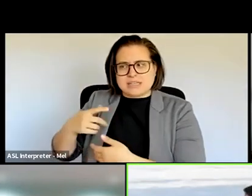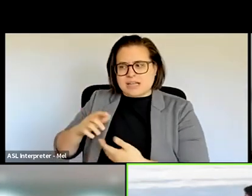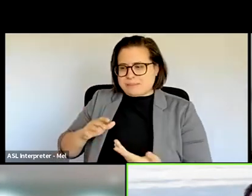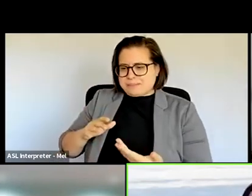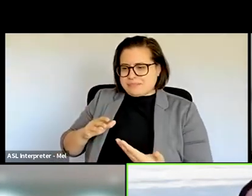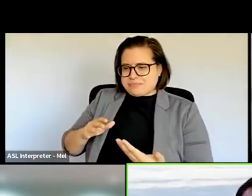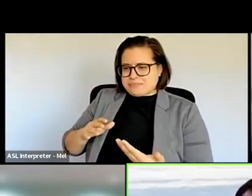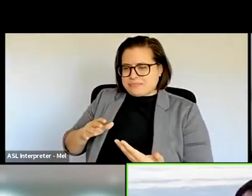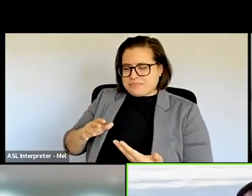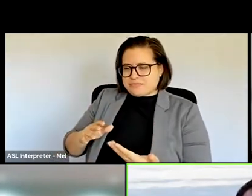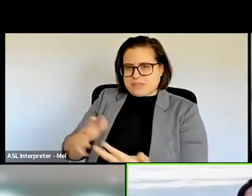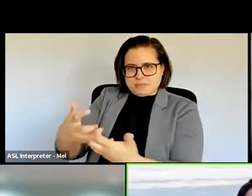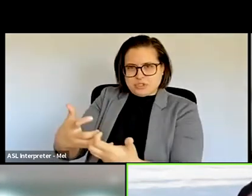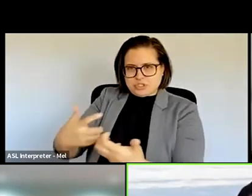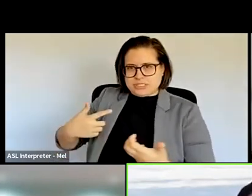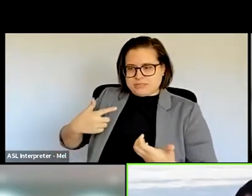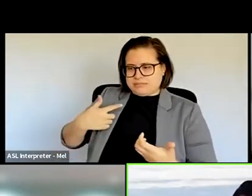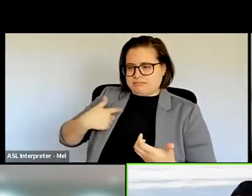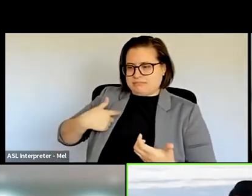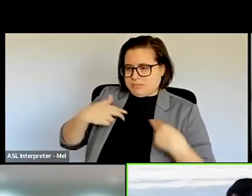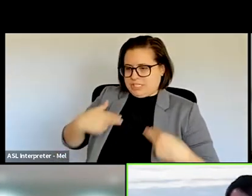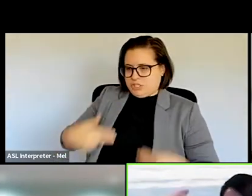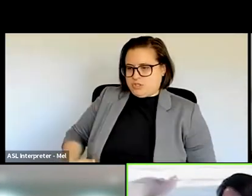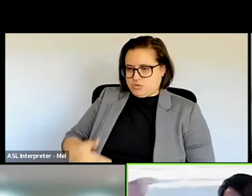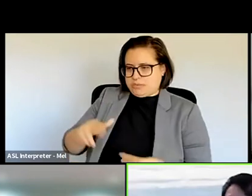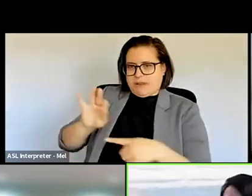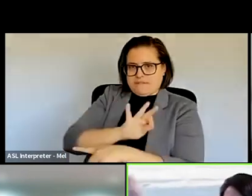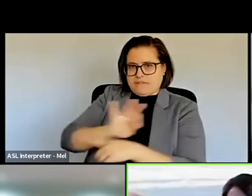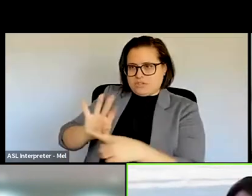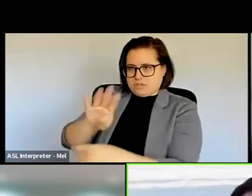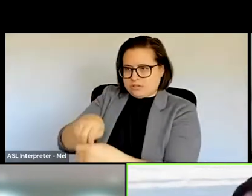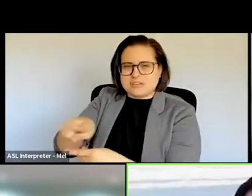feature, you know, we call it hallucinating but it is not making things up because it wants to.